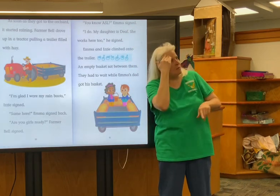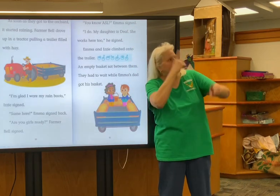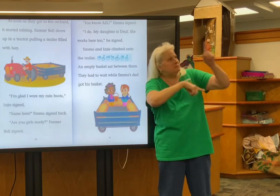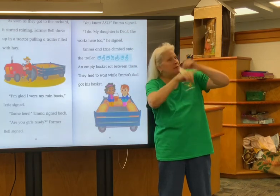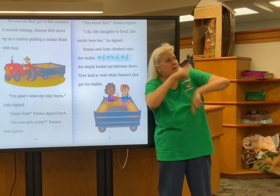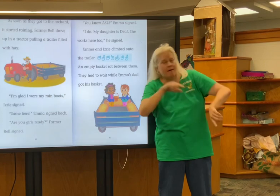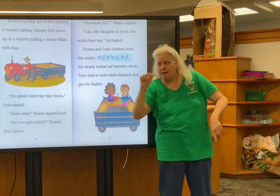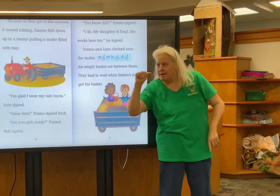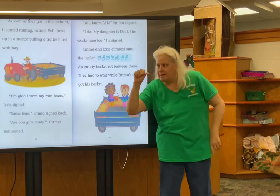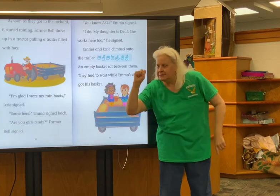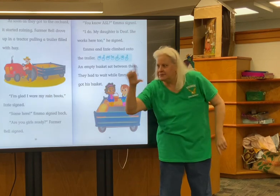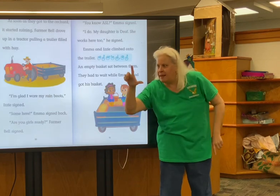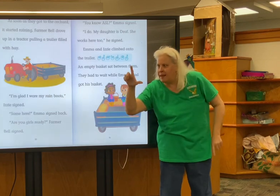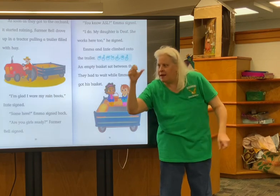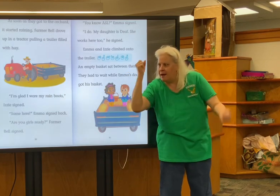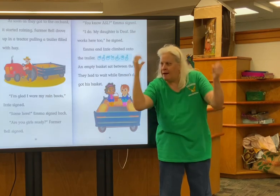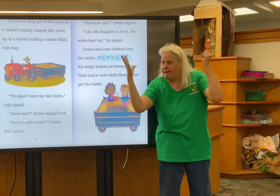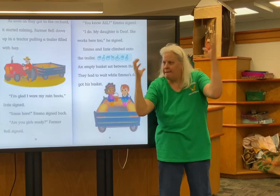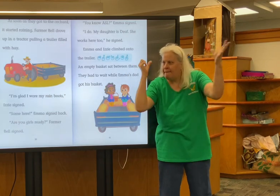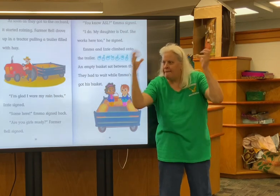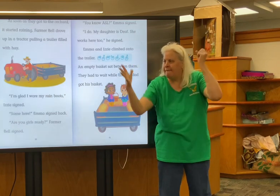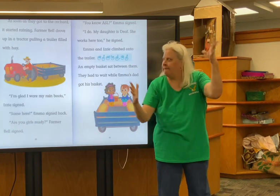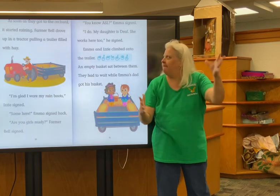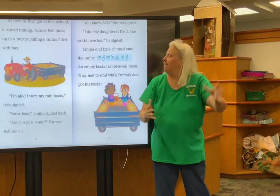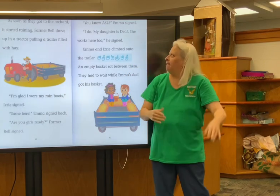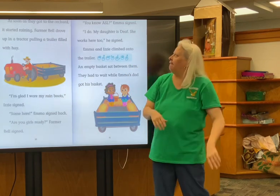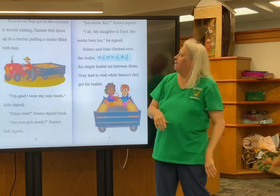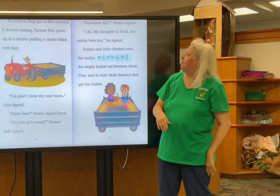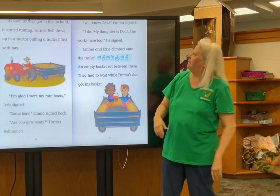"You know ASL?" Emma signed.